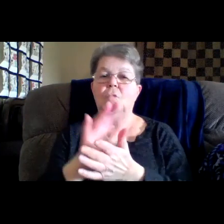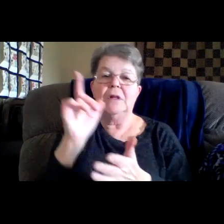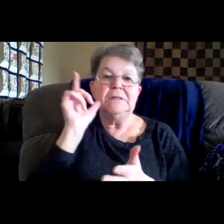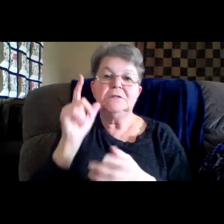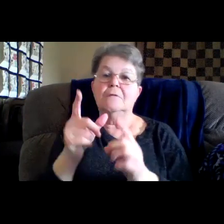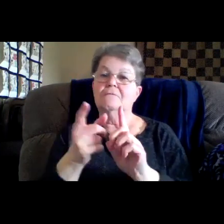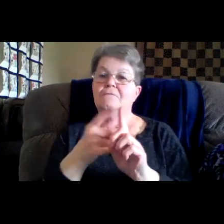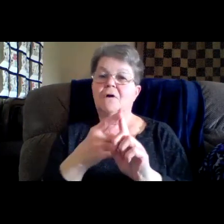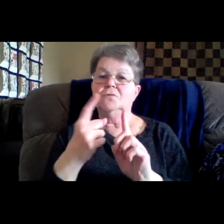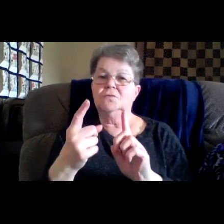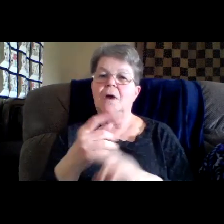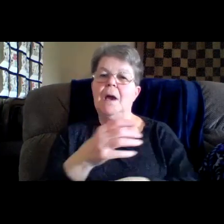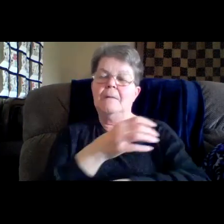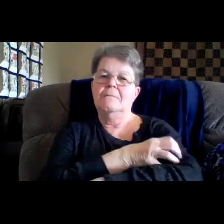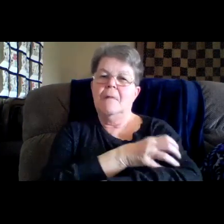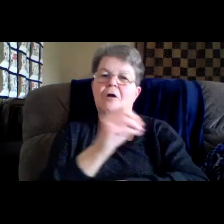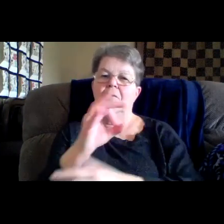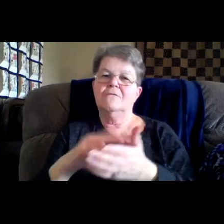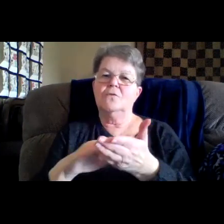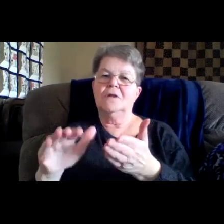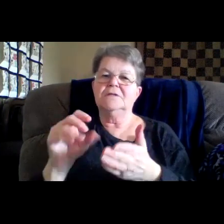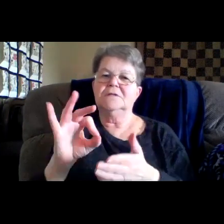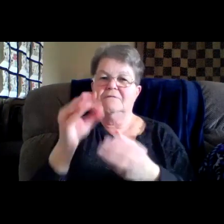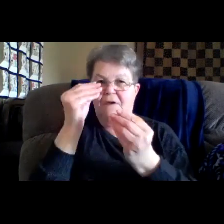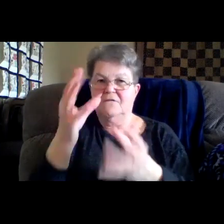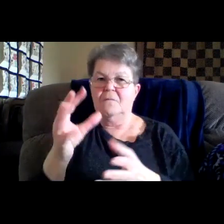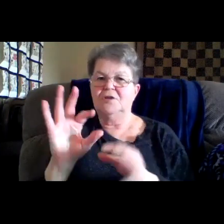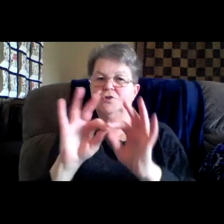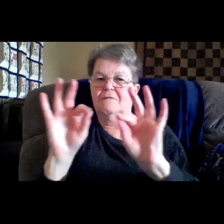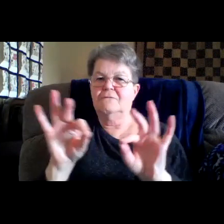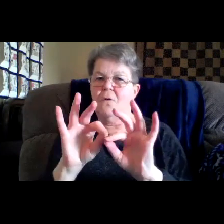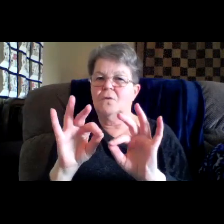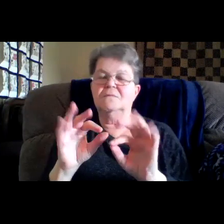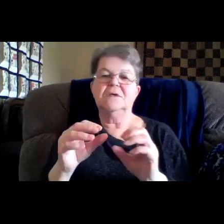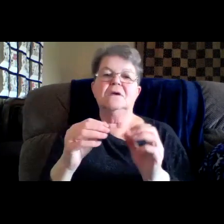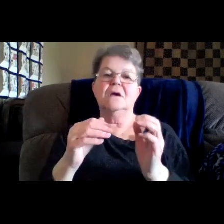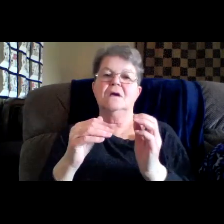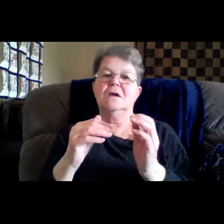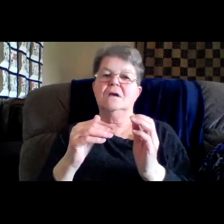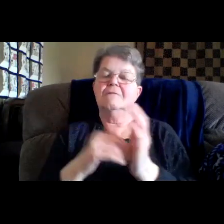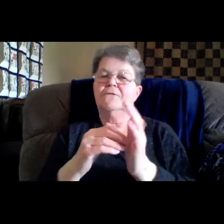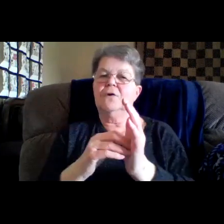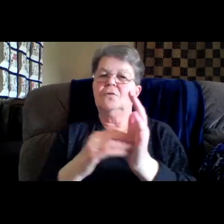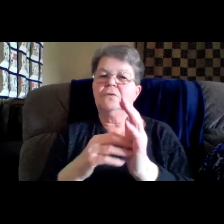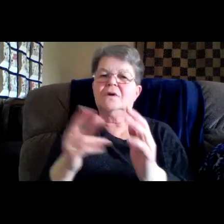is the power of release of information forms, okay? Frequently health privacy laws called HIPAA